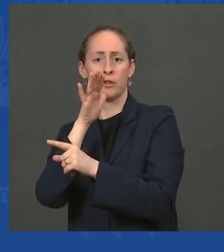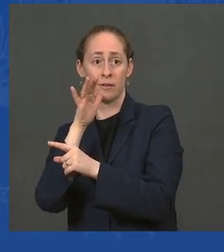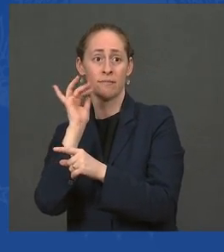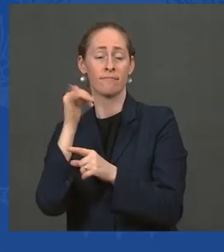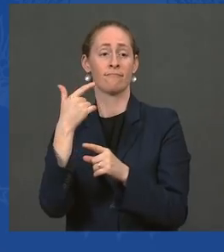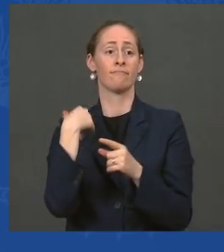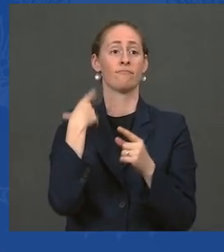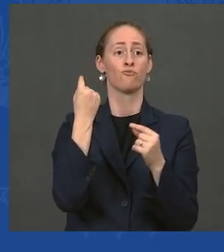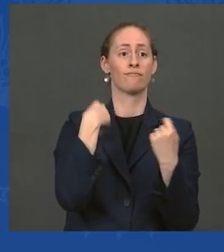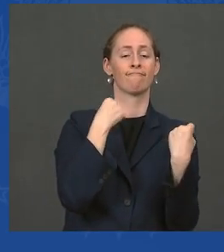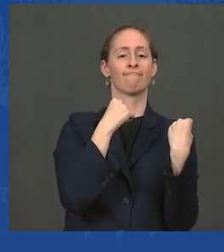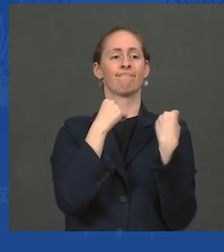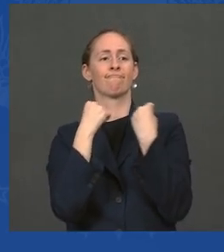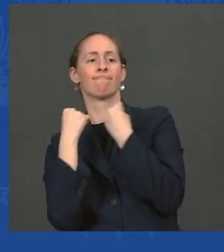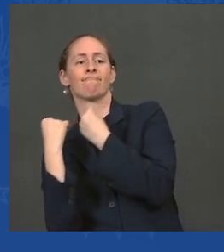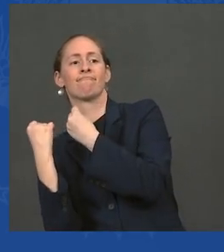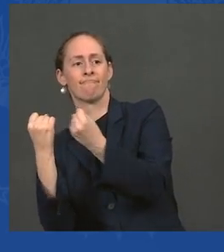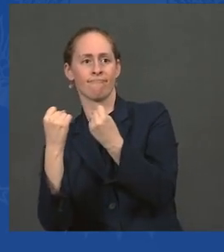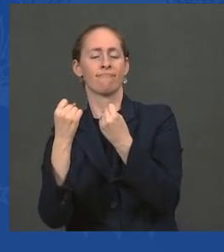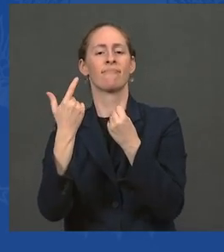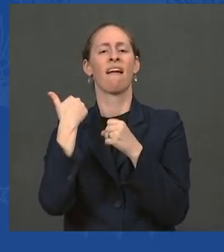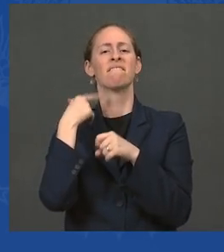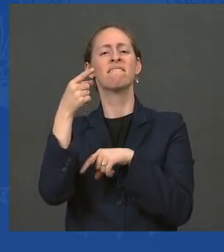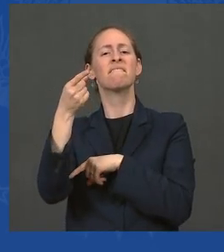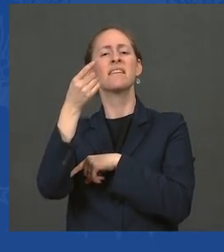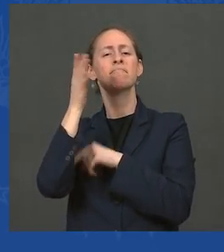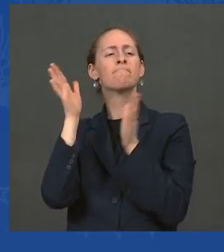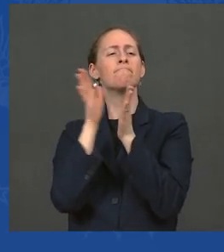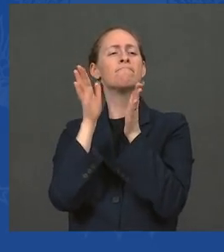physically move into the house, even though we'd done the whole thing over for her.